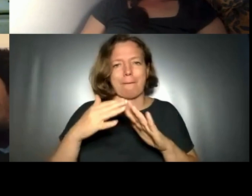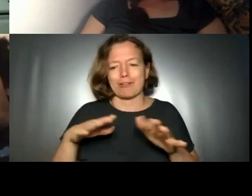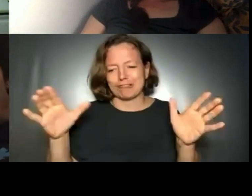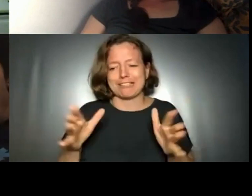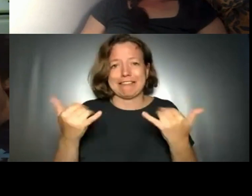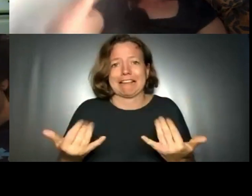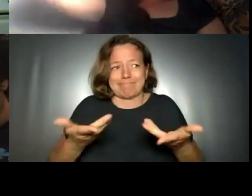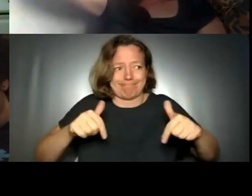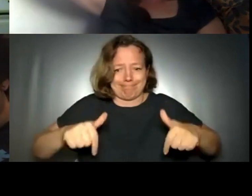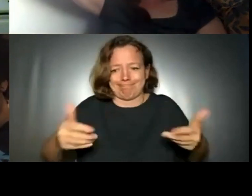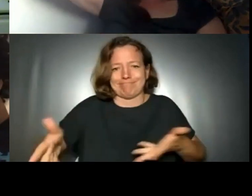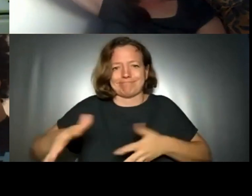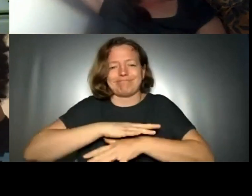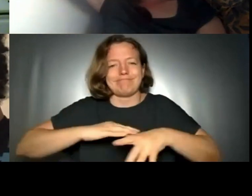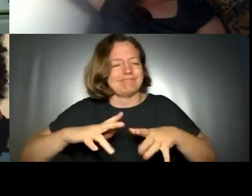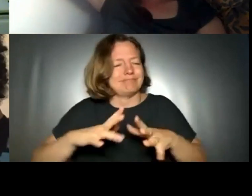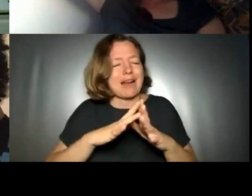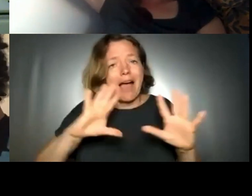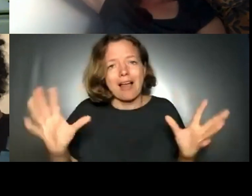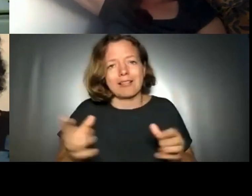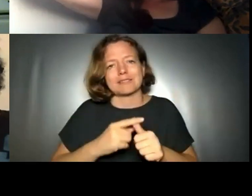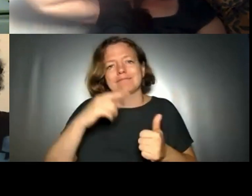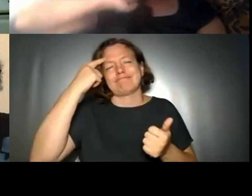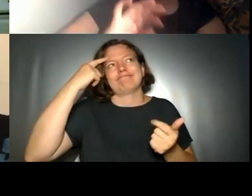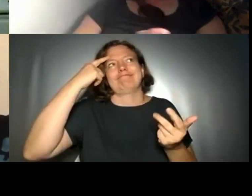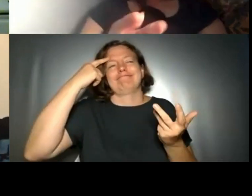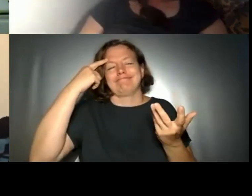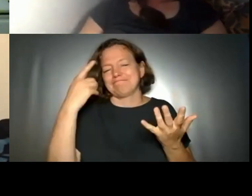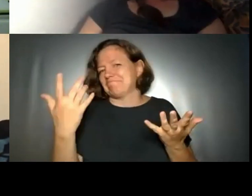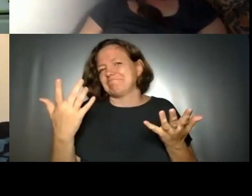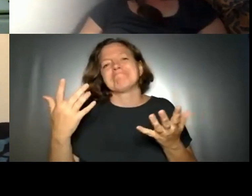And I know that Nina and Edwin will be interested to contribute or comment.